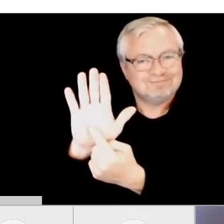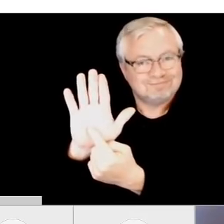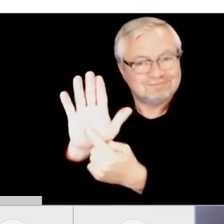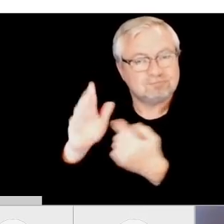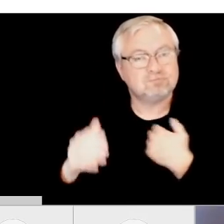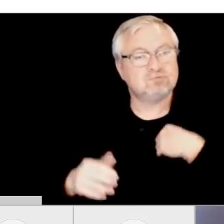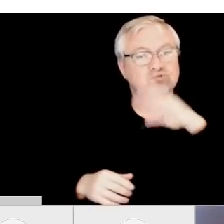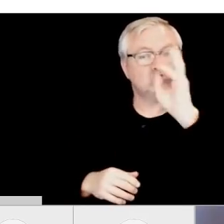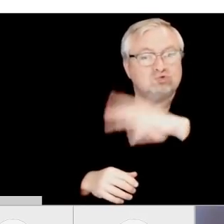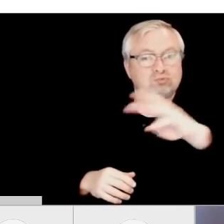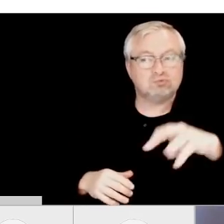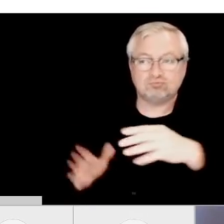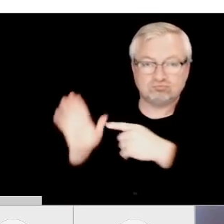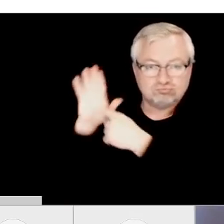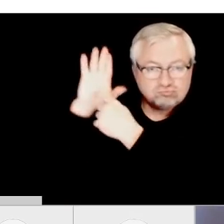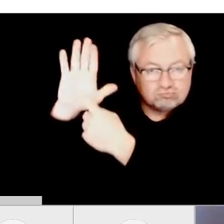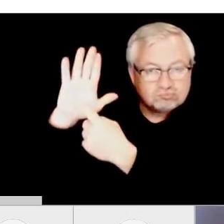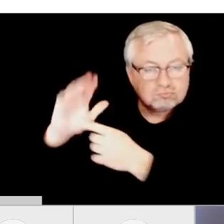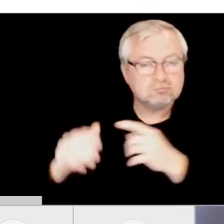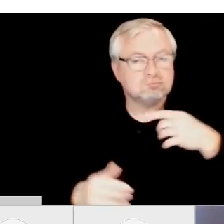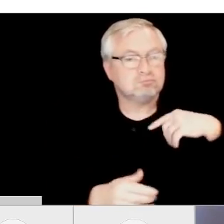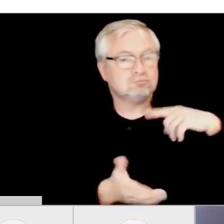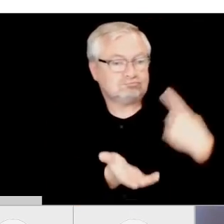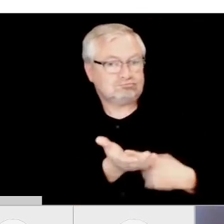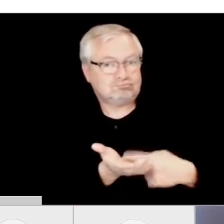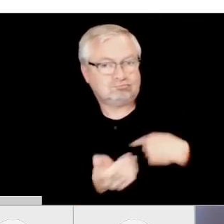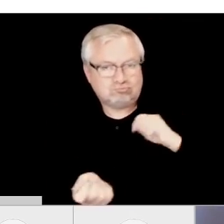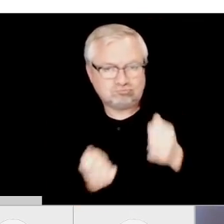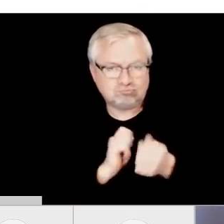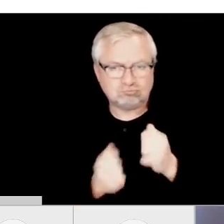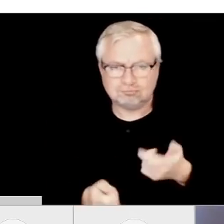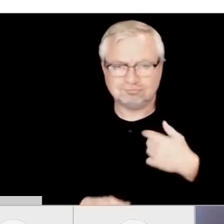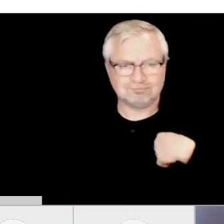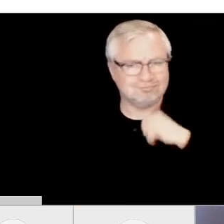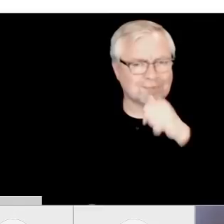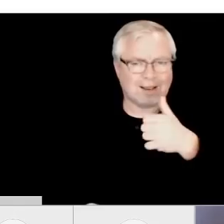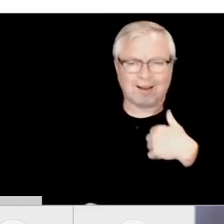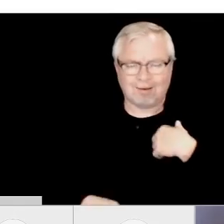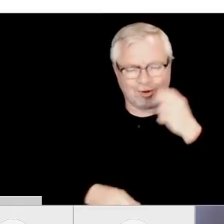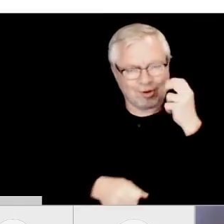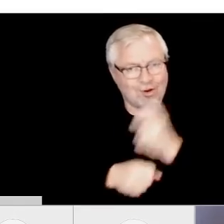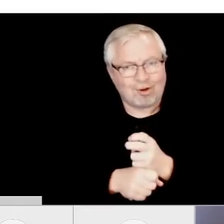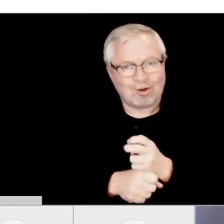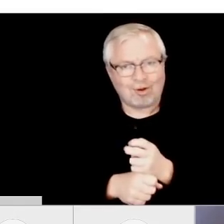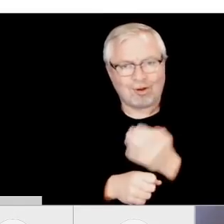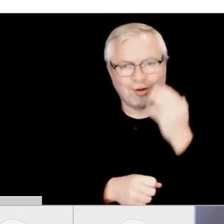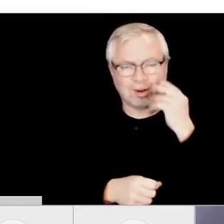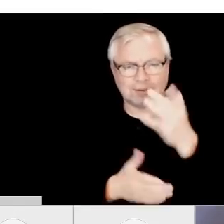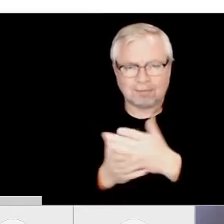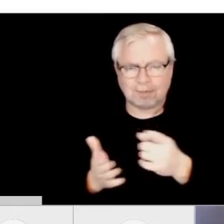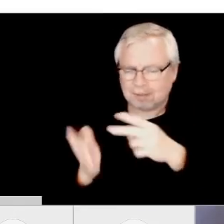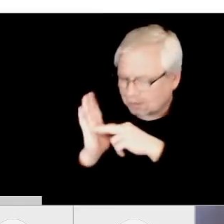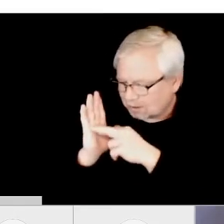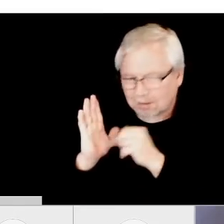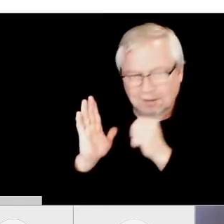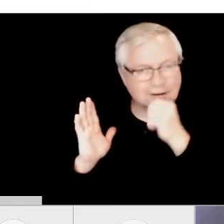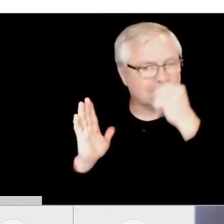That's something that we can easily do so there is not a selection of data